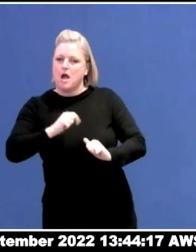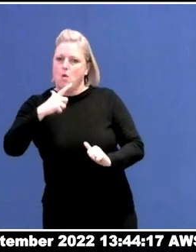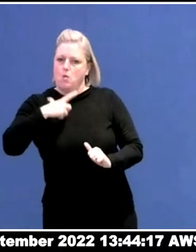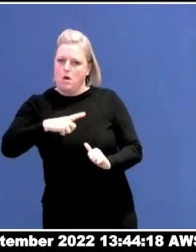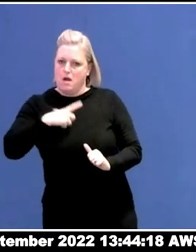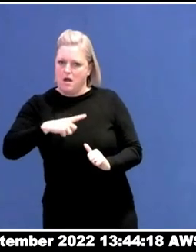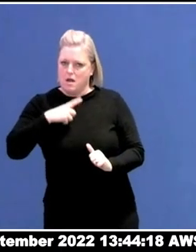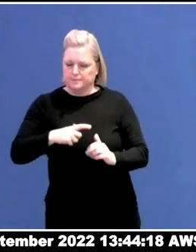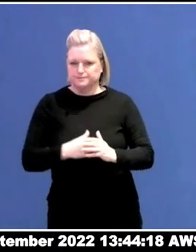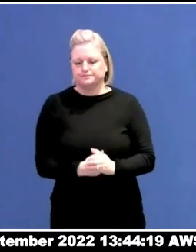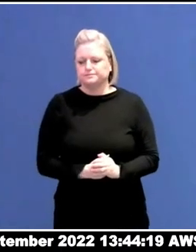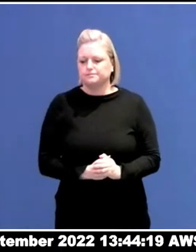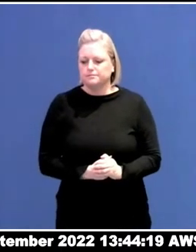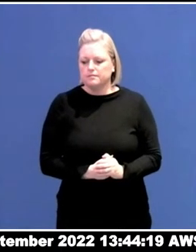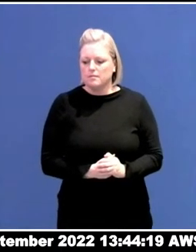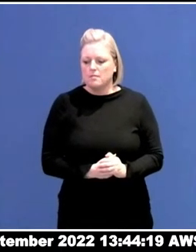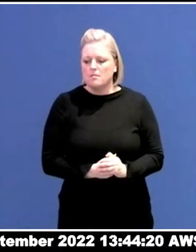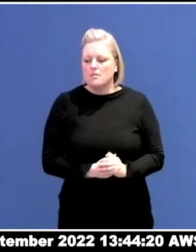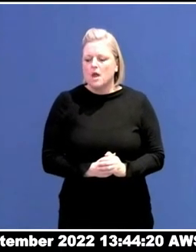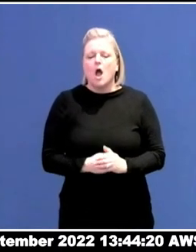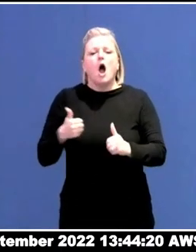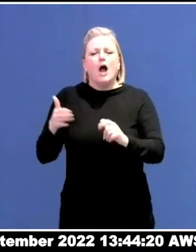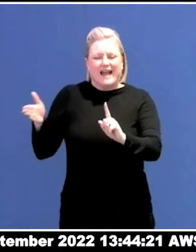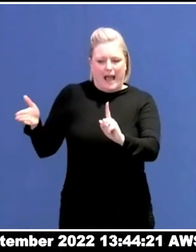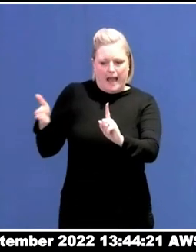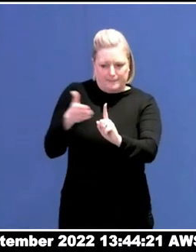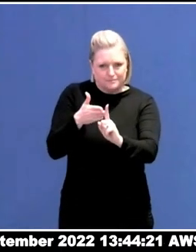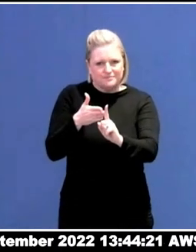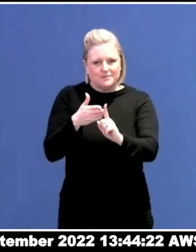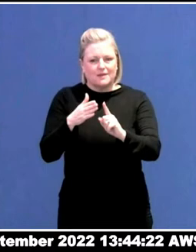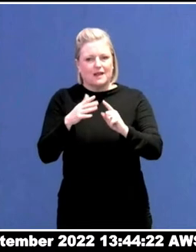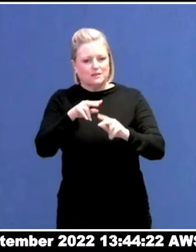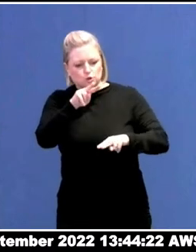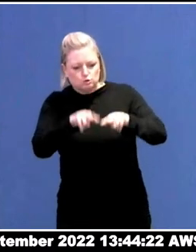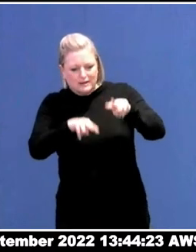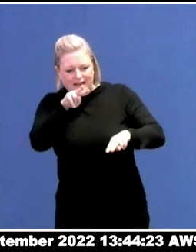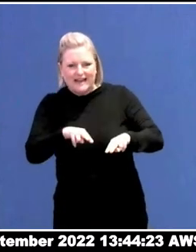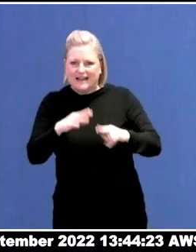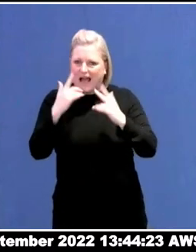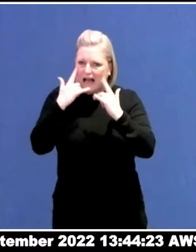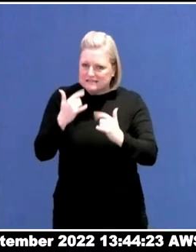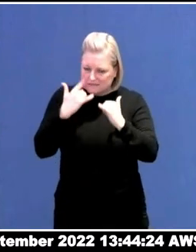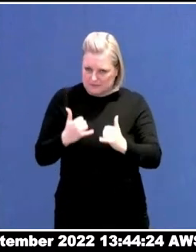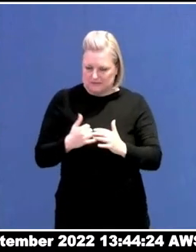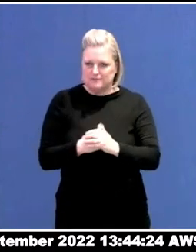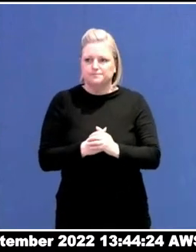screening and assessment. It's obviously difficult for anybody to carry out that task if a person doesn't